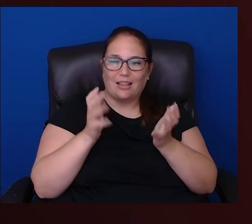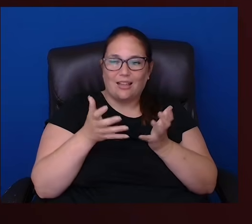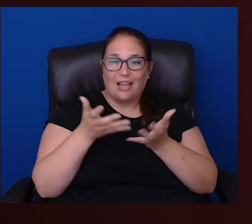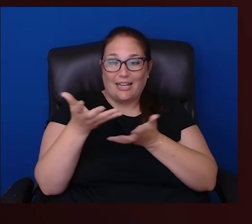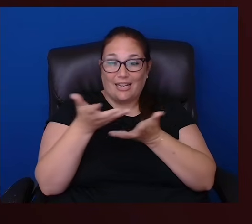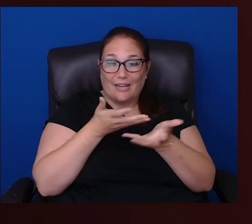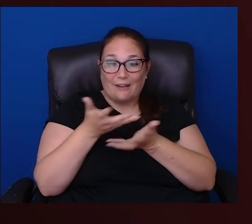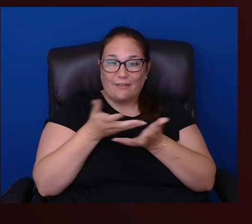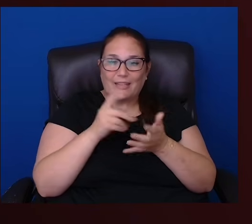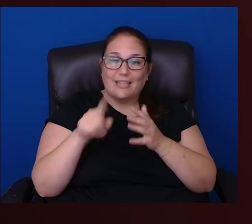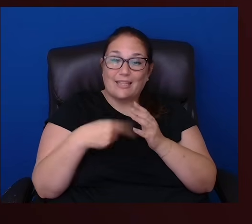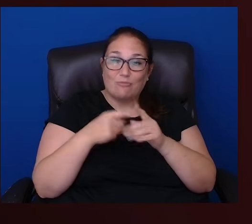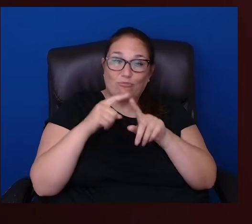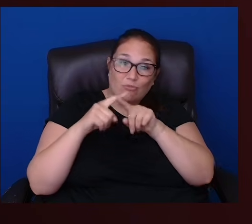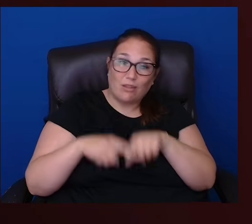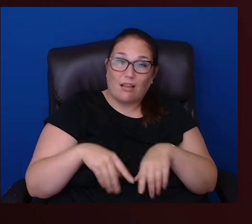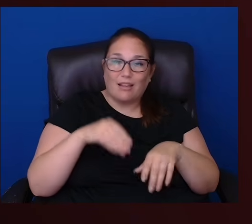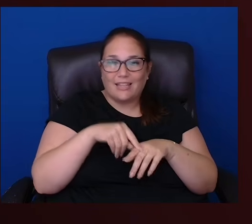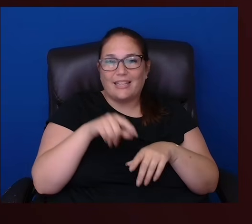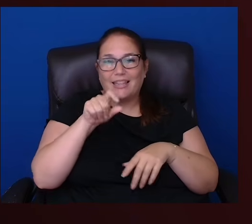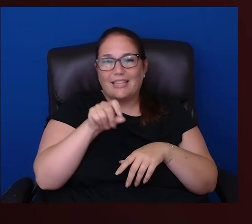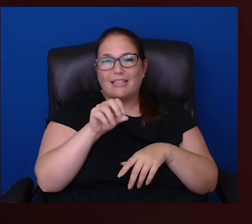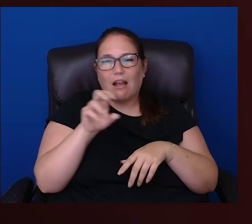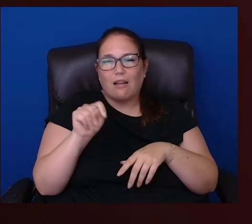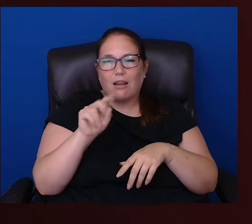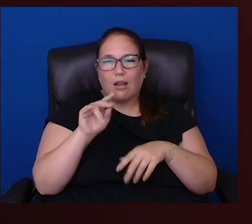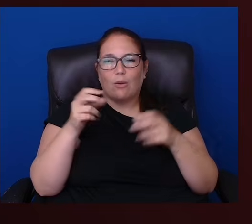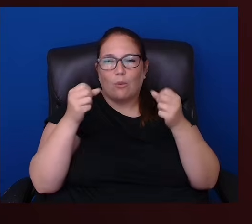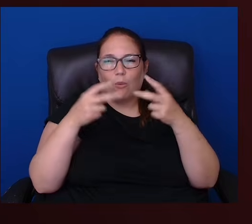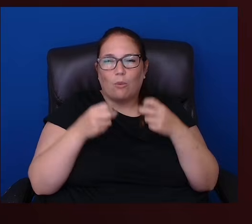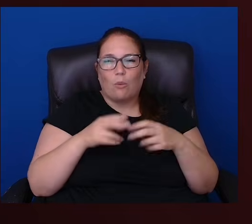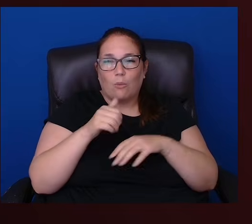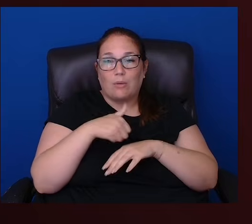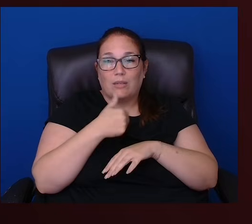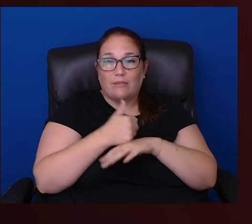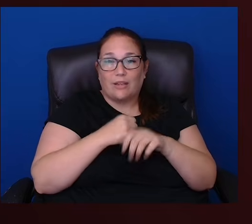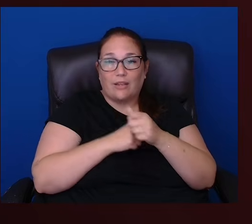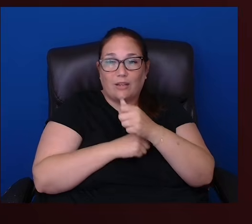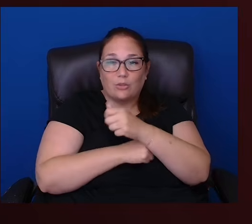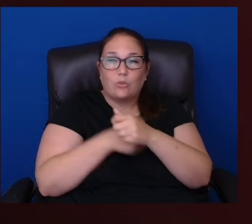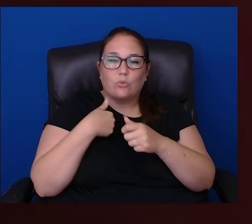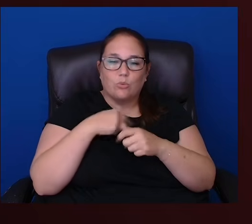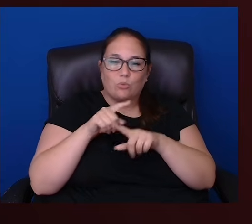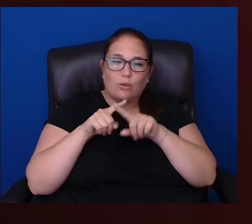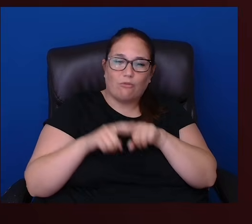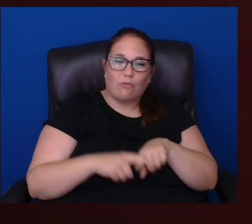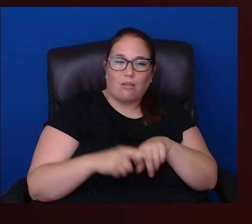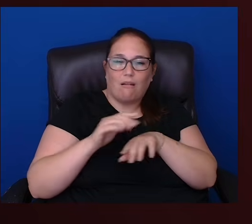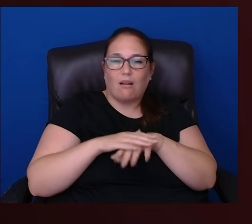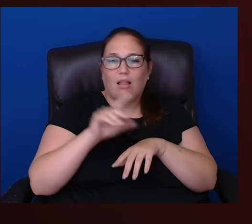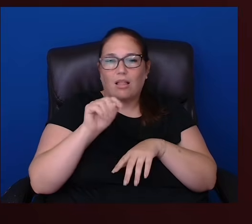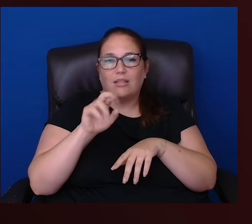on in the.NET code base, we've enabled it on our Telerik AI Prompt component out of the box.